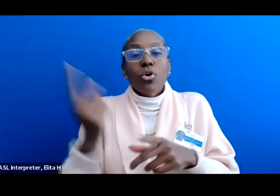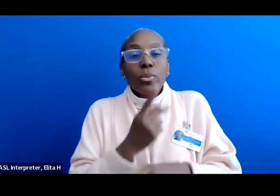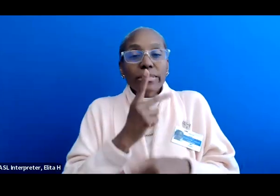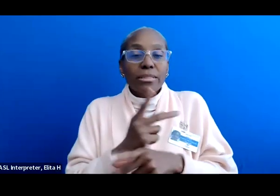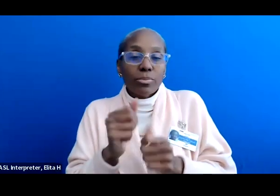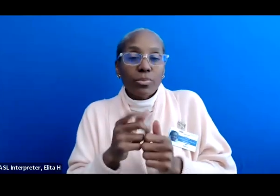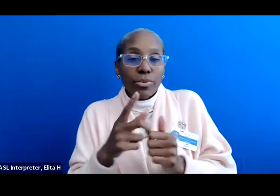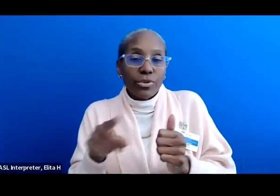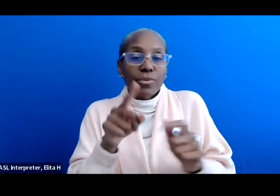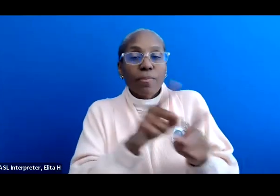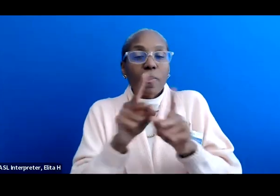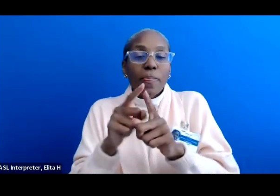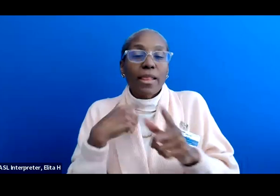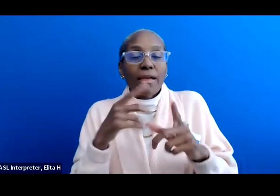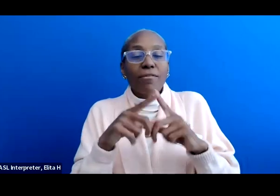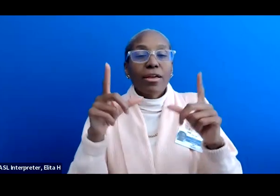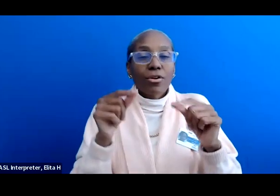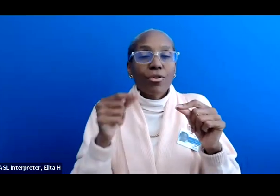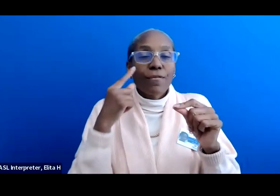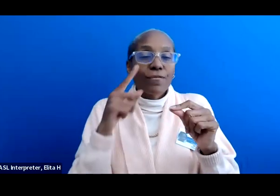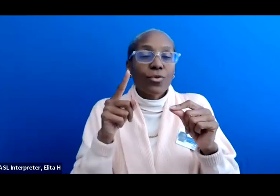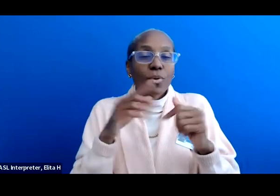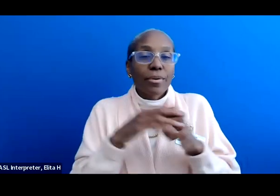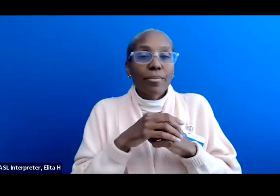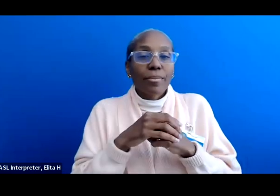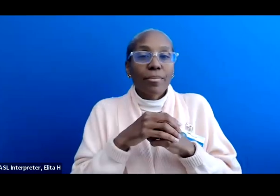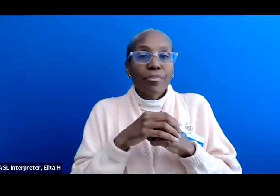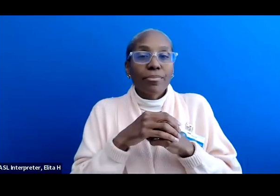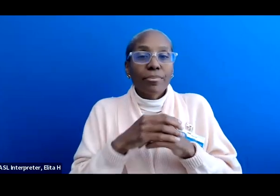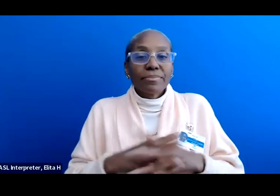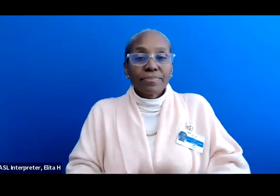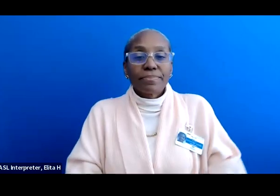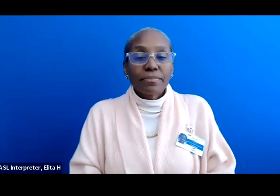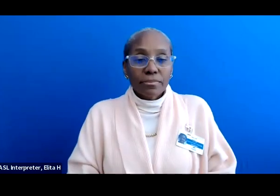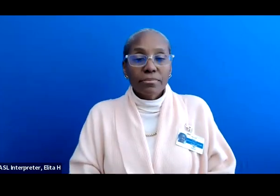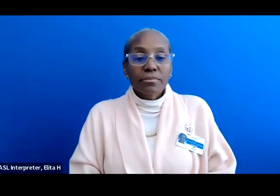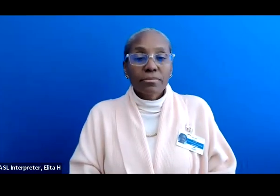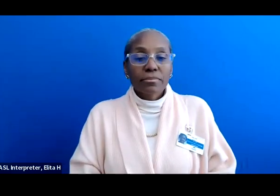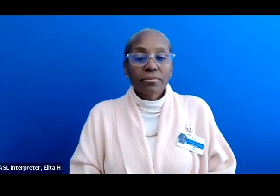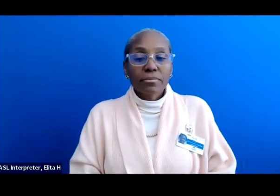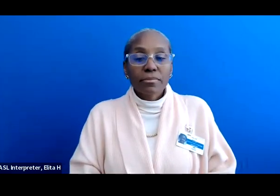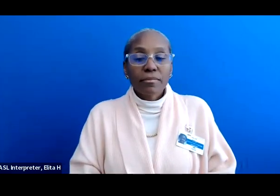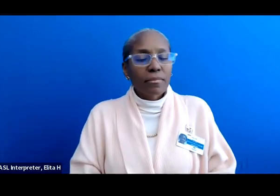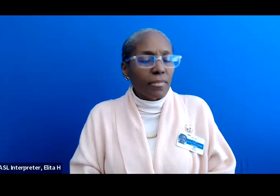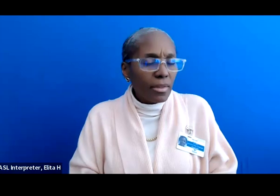There's also a card for sepsis and deep vein thrombosis.